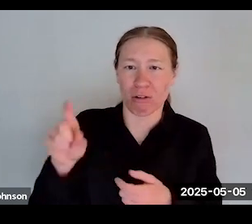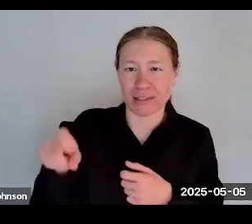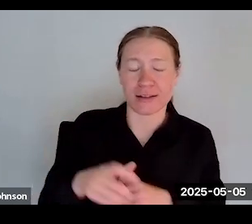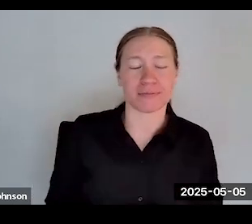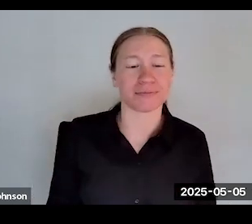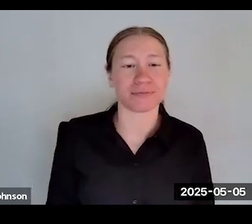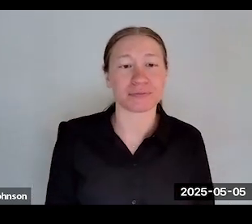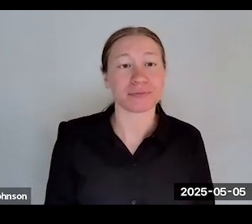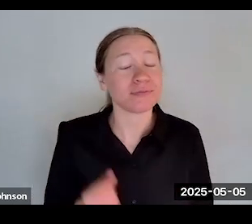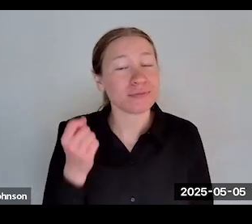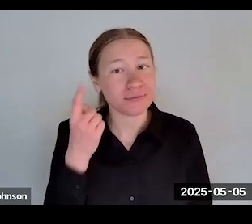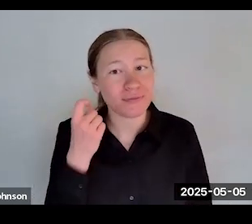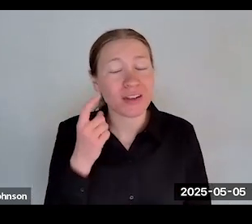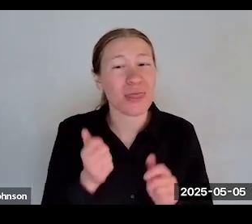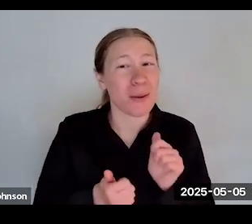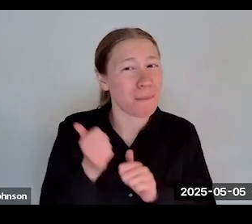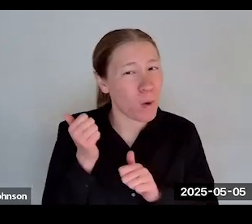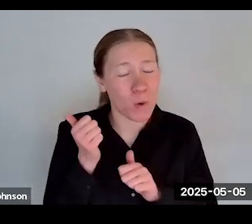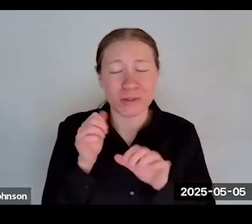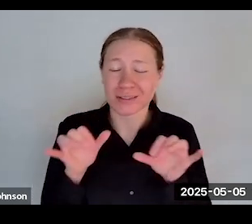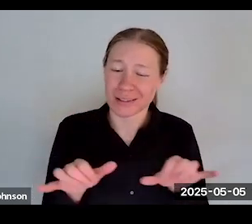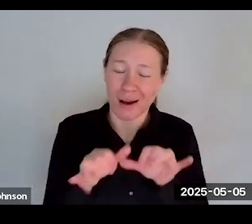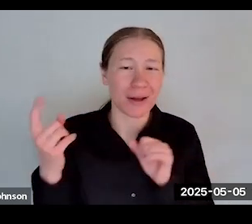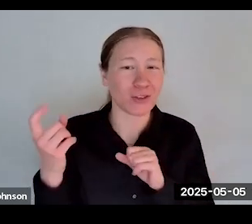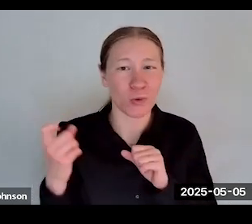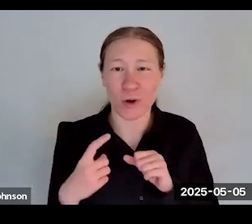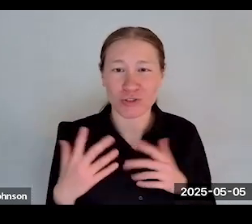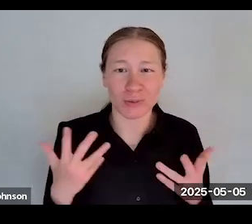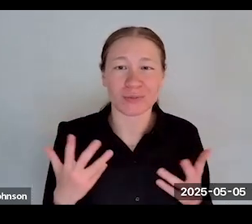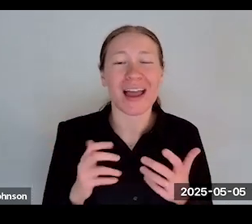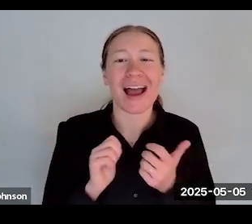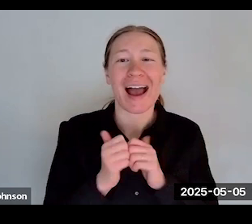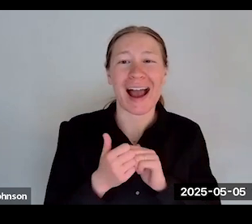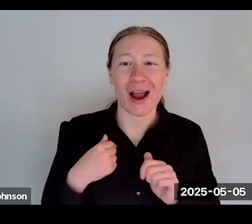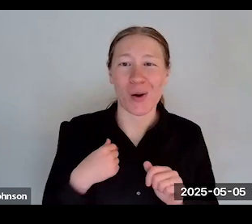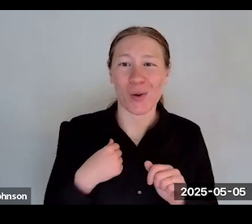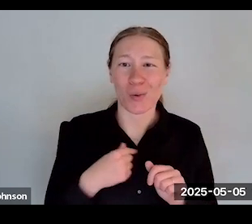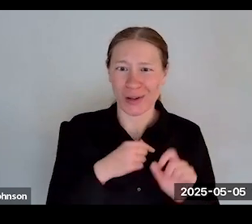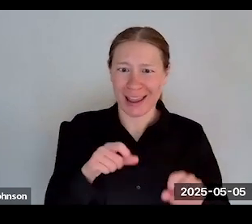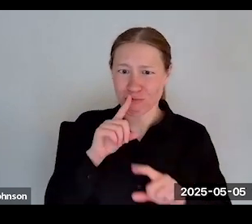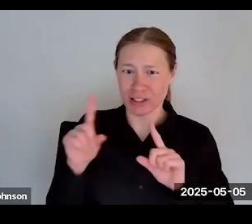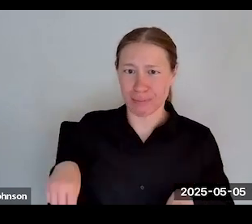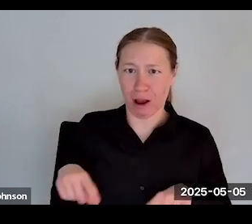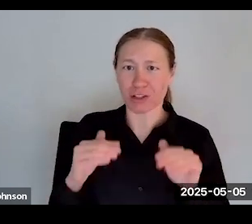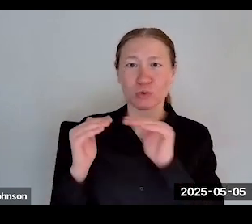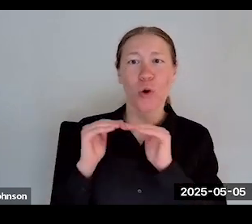And the very most frequently asked question we get is how can we respond to coworkers asking about accommodations.